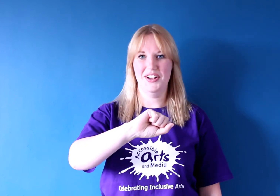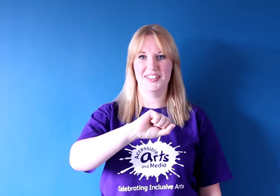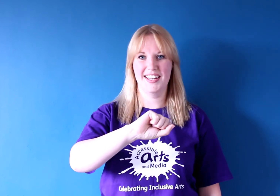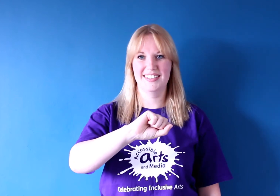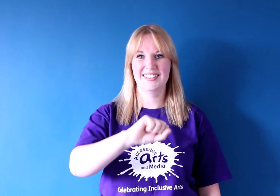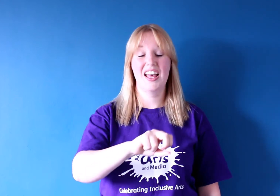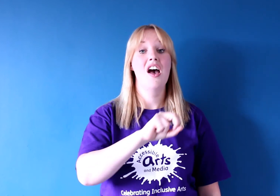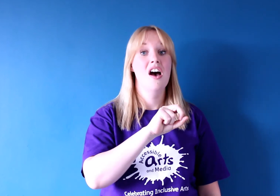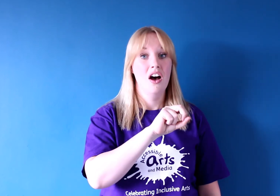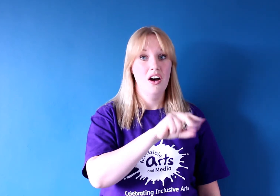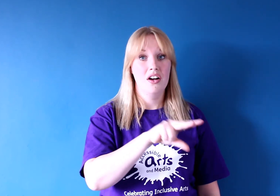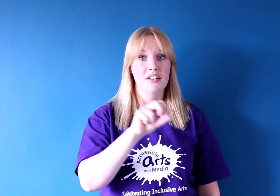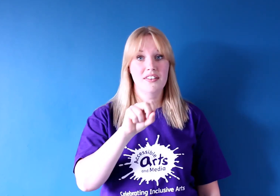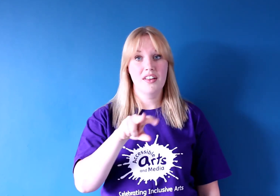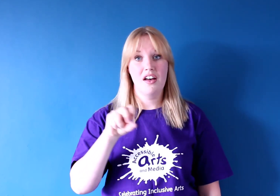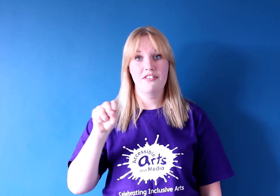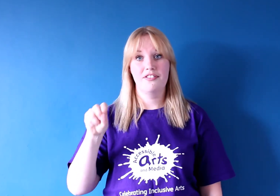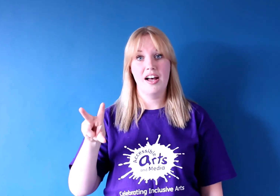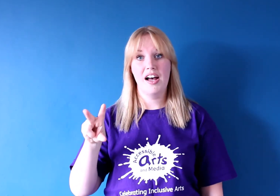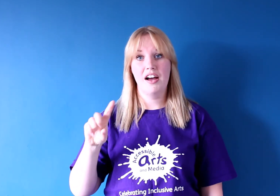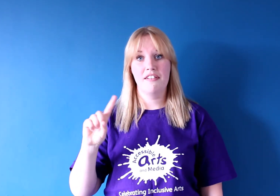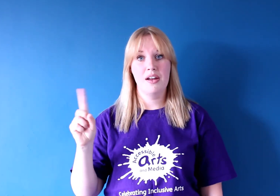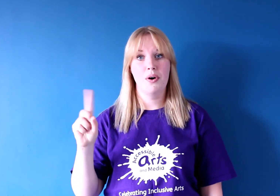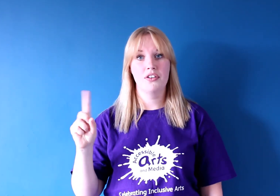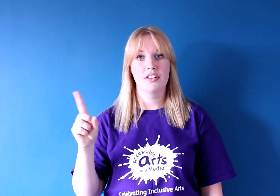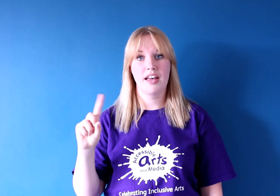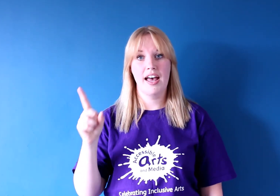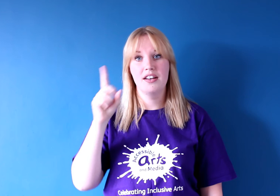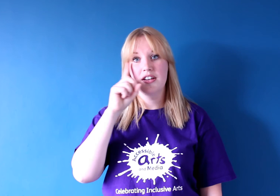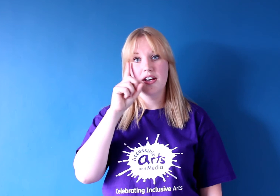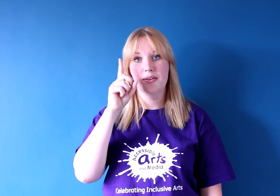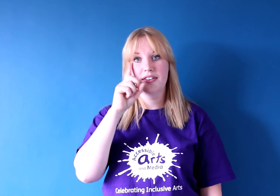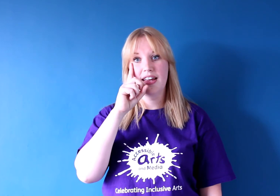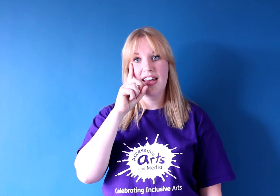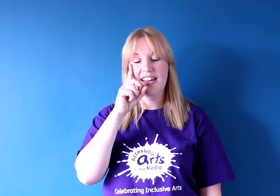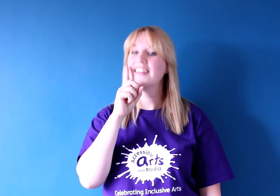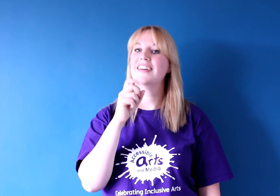Your turn. On safari, what can you see?